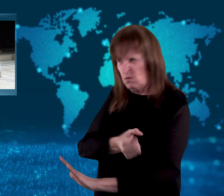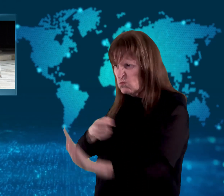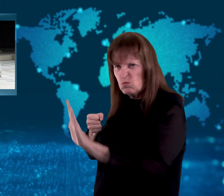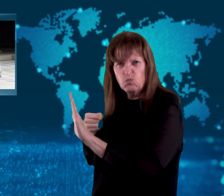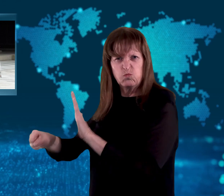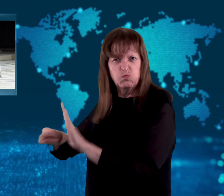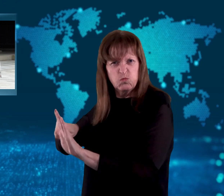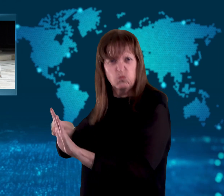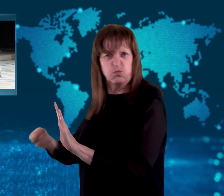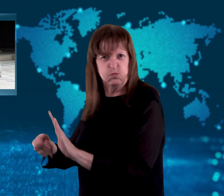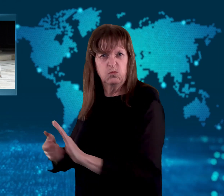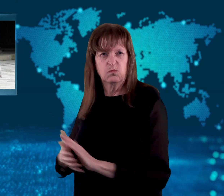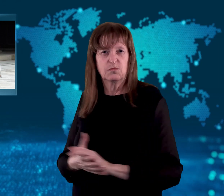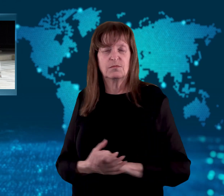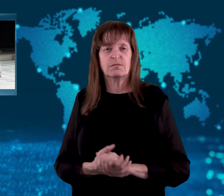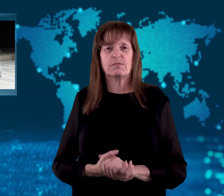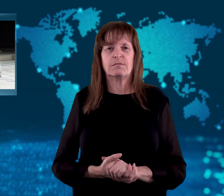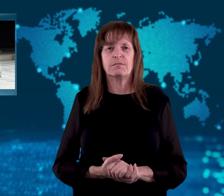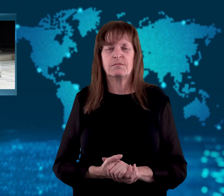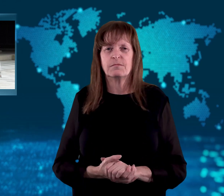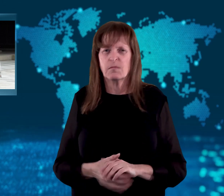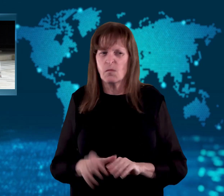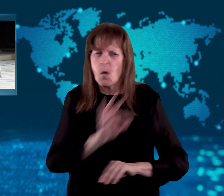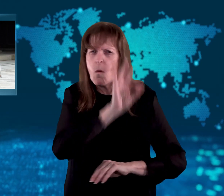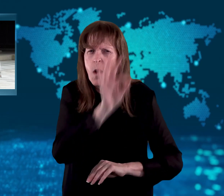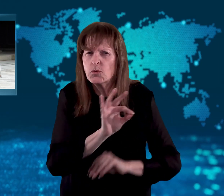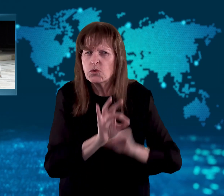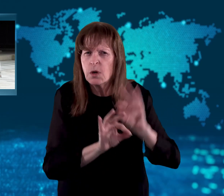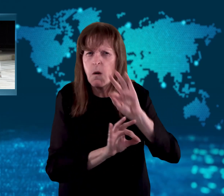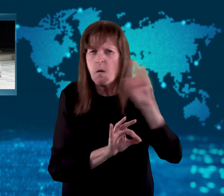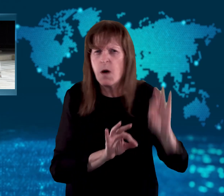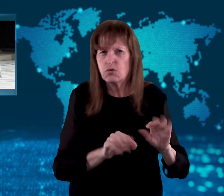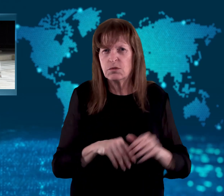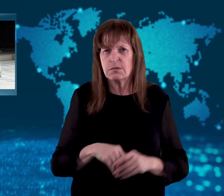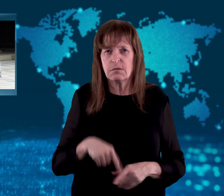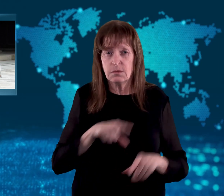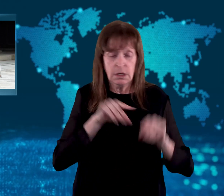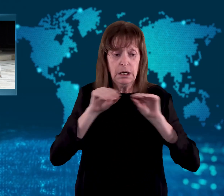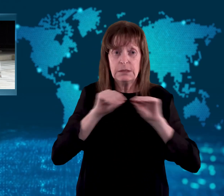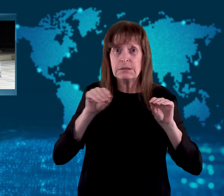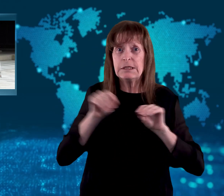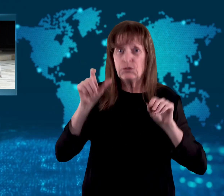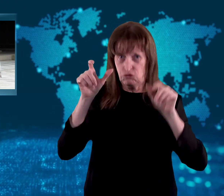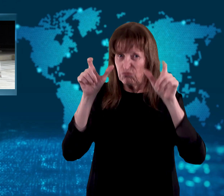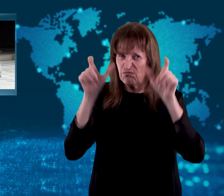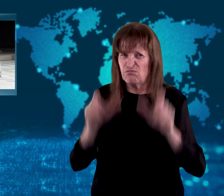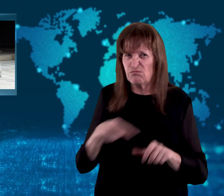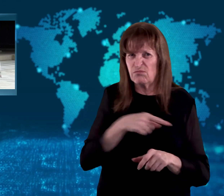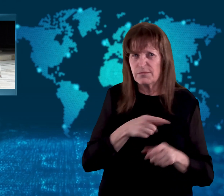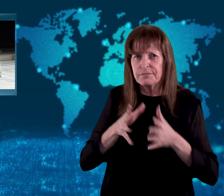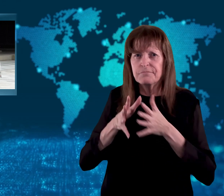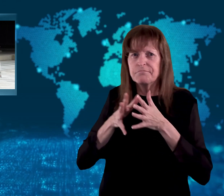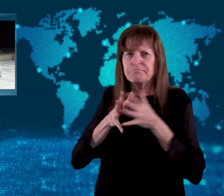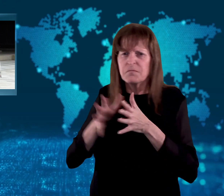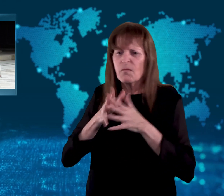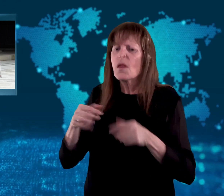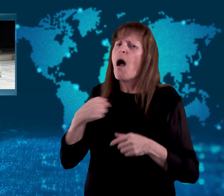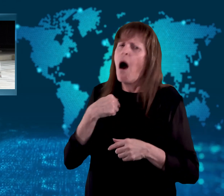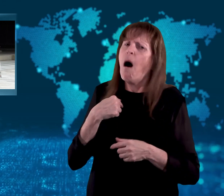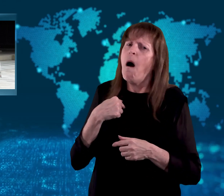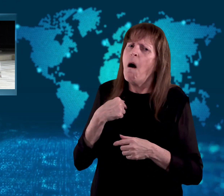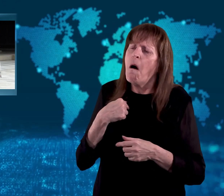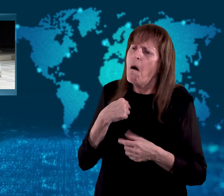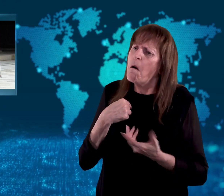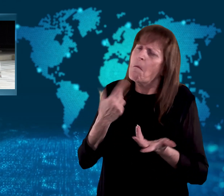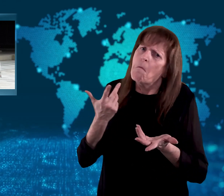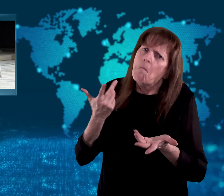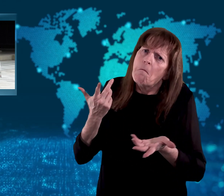When questioned, the teachers admitted they had committed some of the alleged